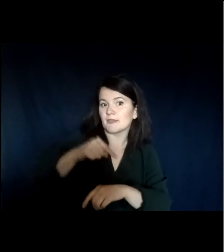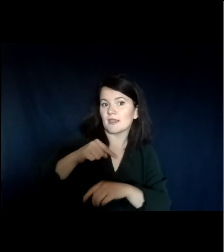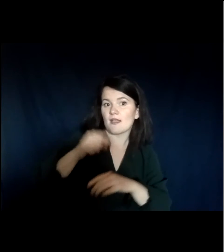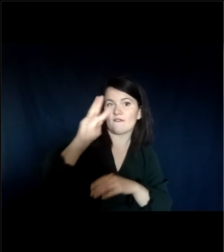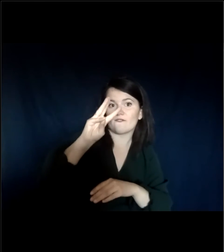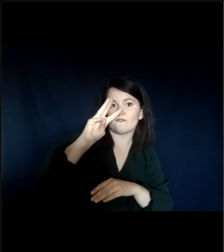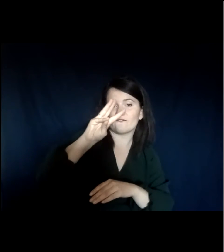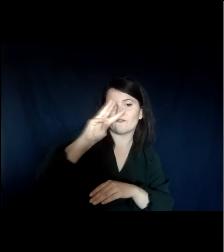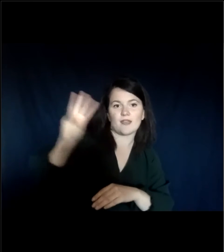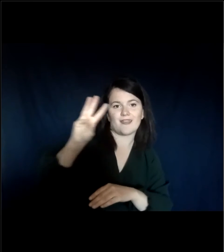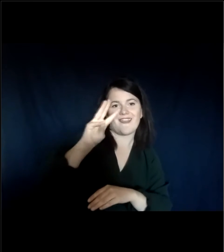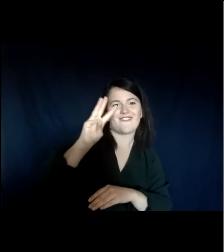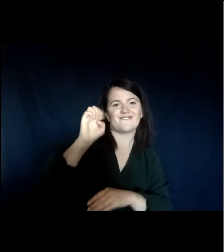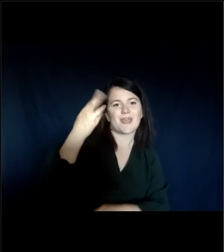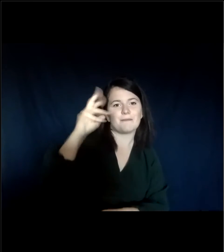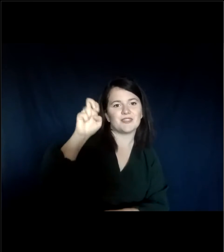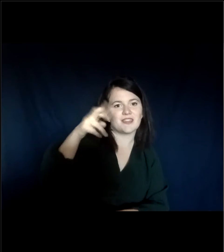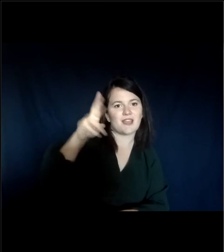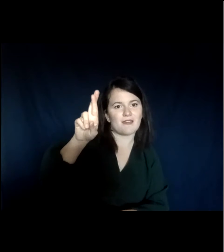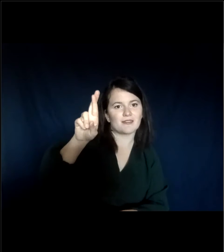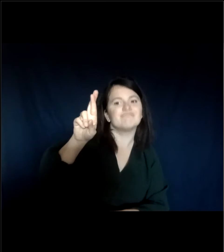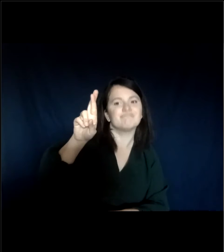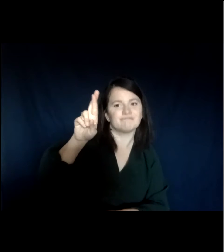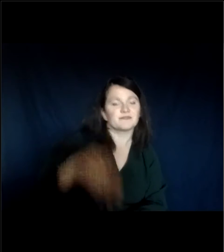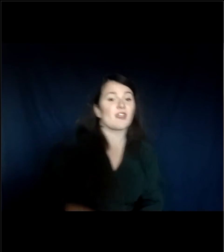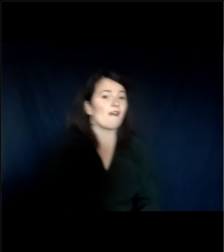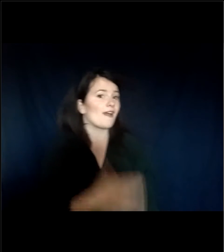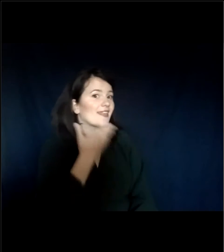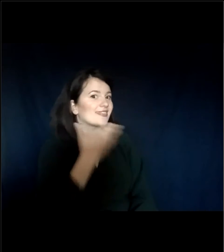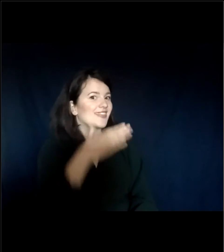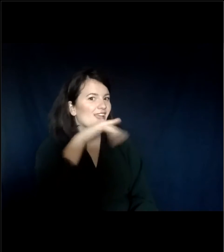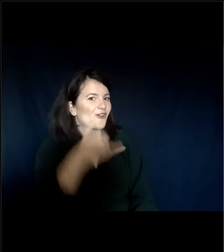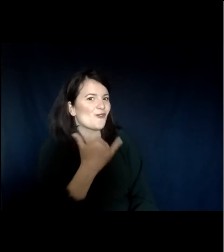Thank you very much, Javier. I hope everybody can hear me.